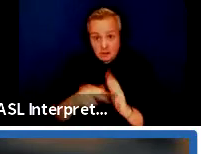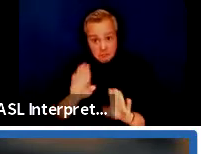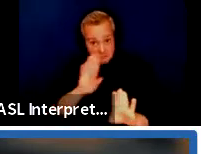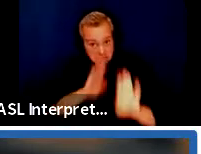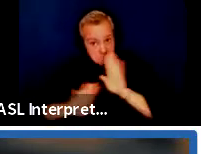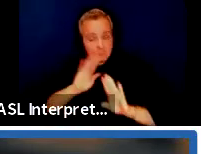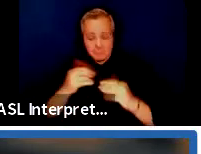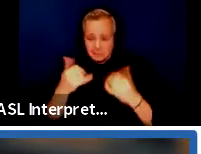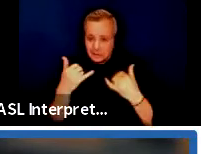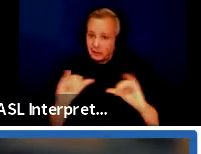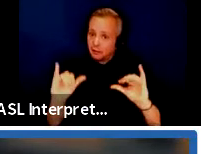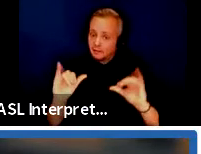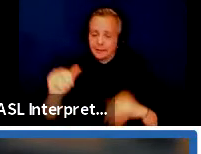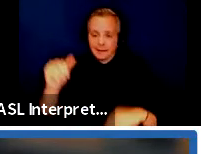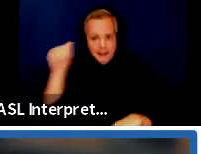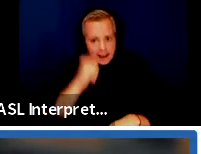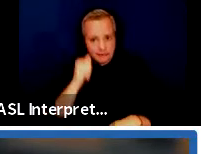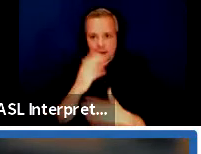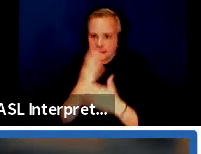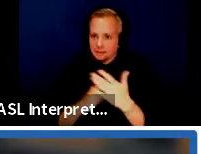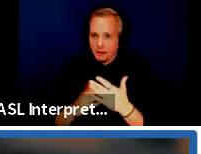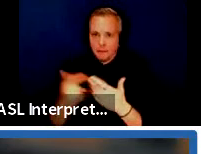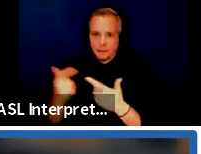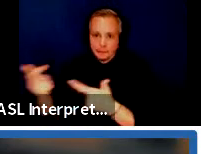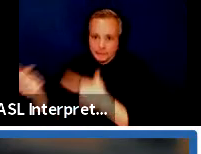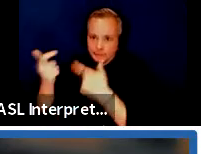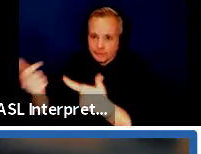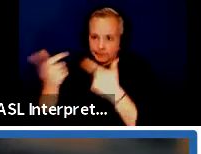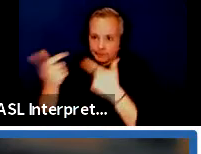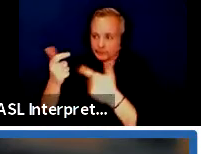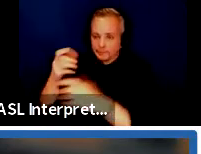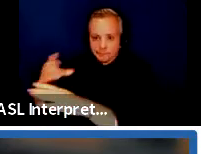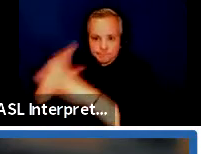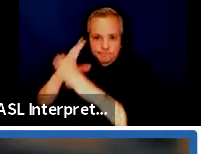EVERY DAY THERE'S SOME BARRIER I FACE JUST TO REMIND ME THAT THE